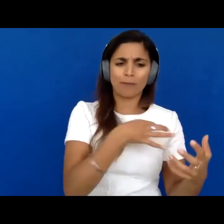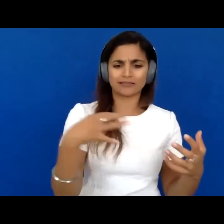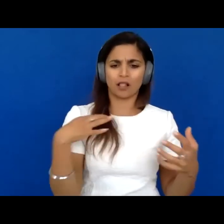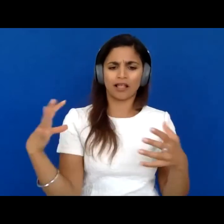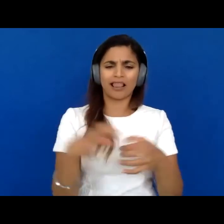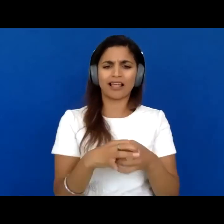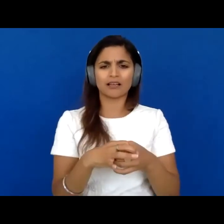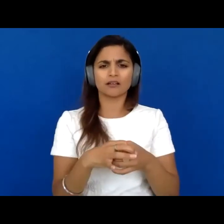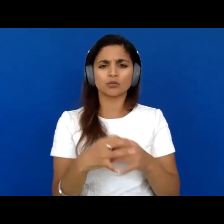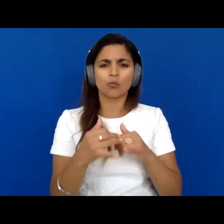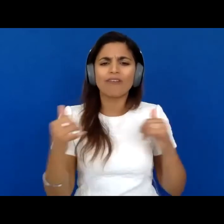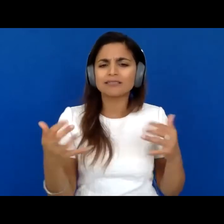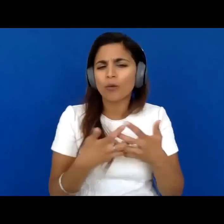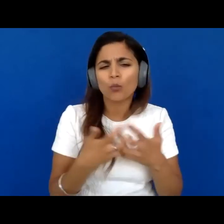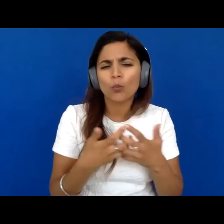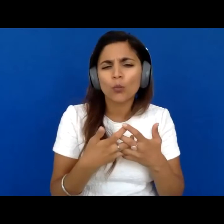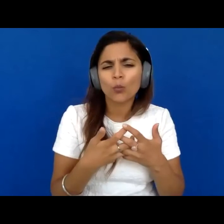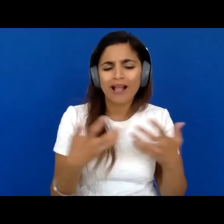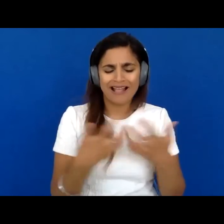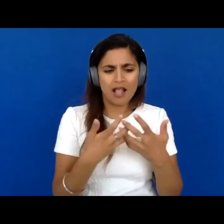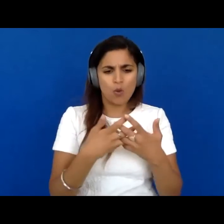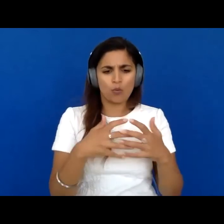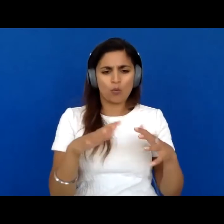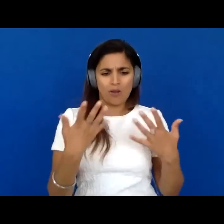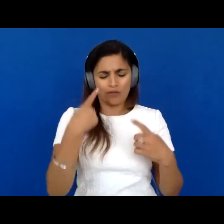when they do and how do we rethink fatness and illness with the dialogues